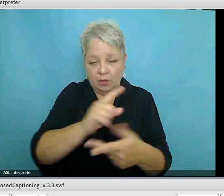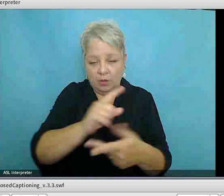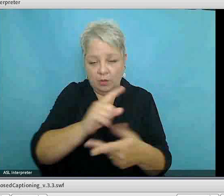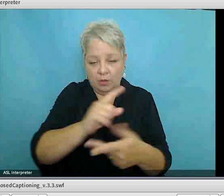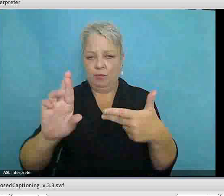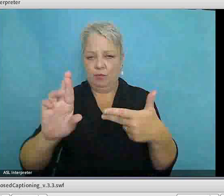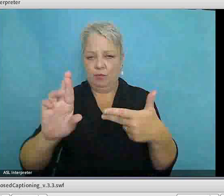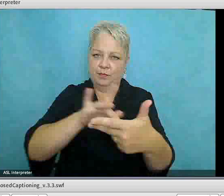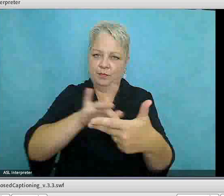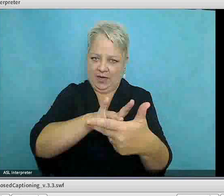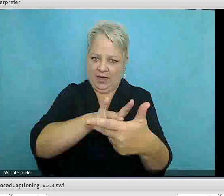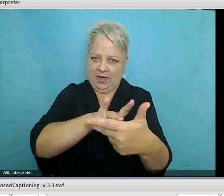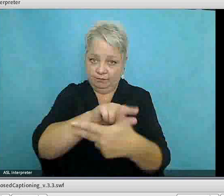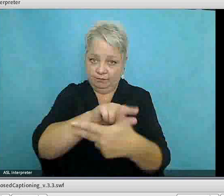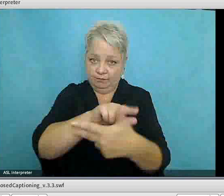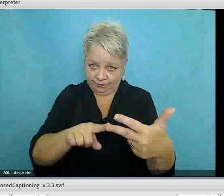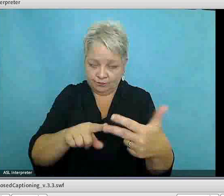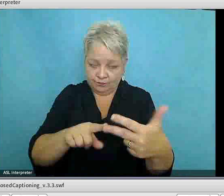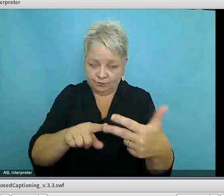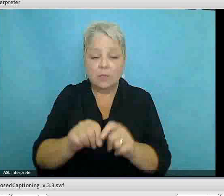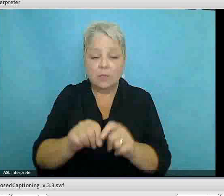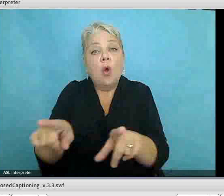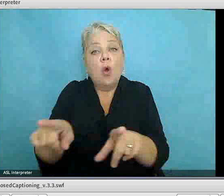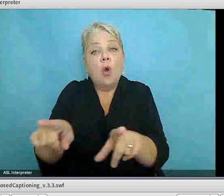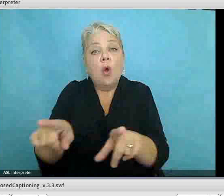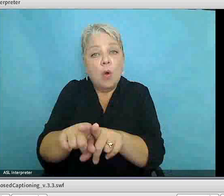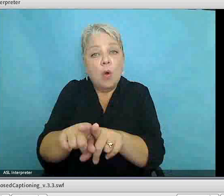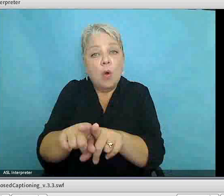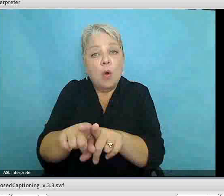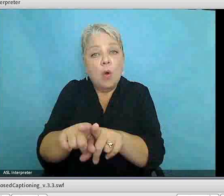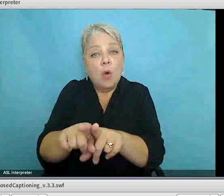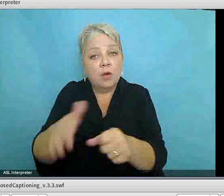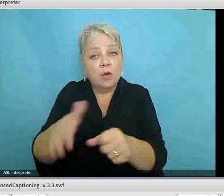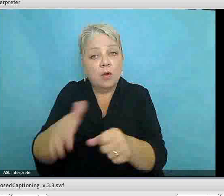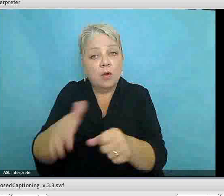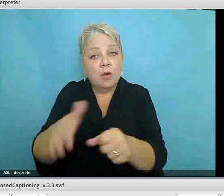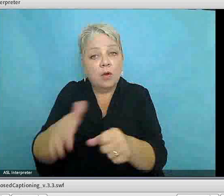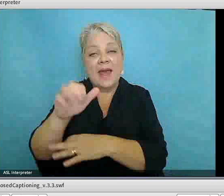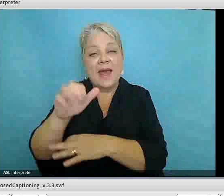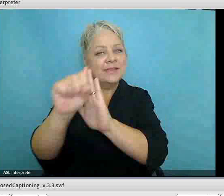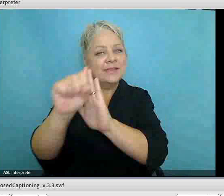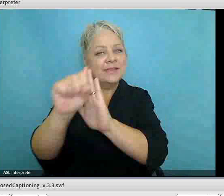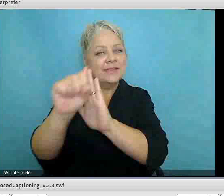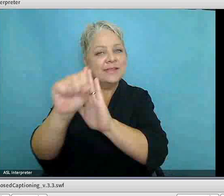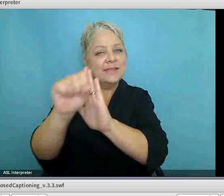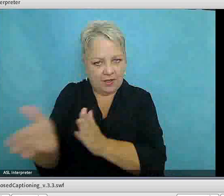Also covered are Medicaid state plan services, including long-term services and supports